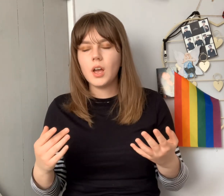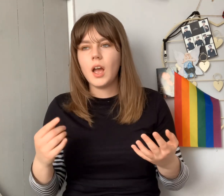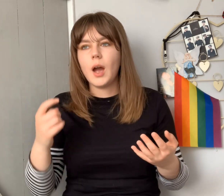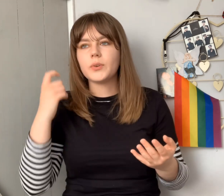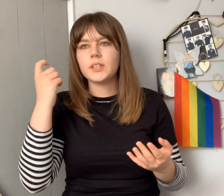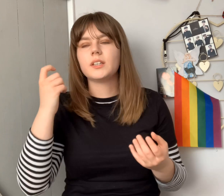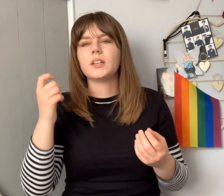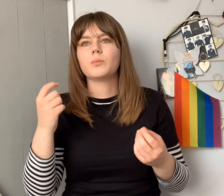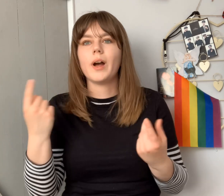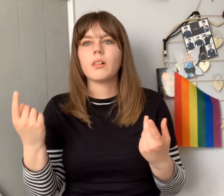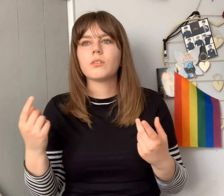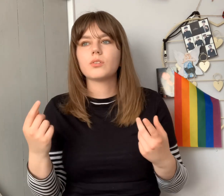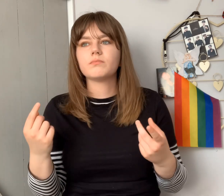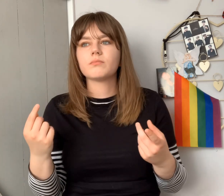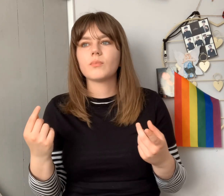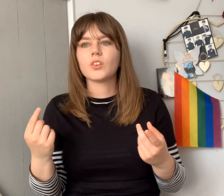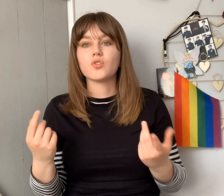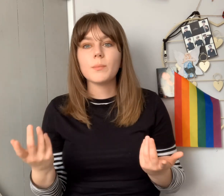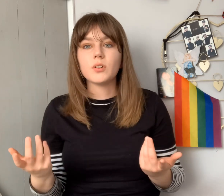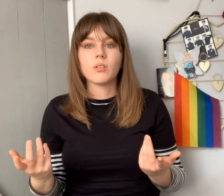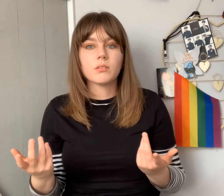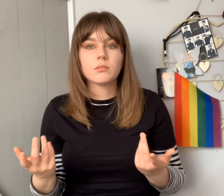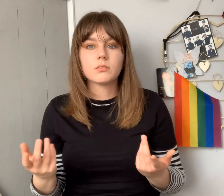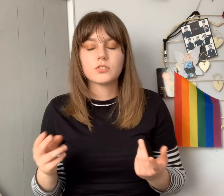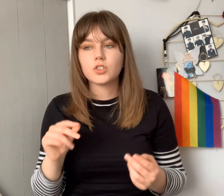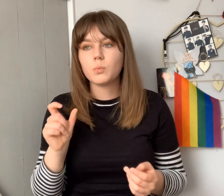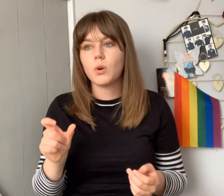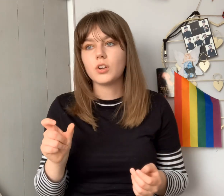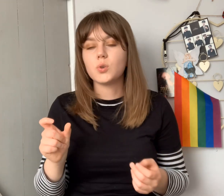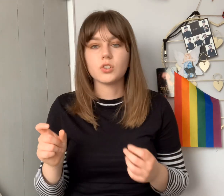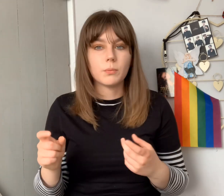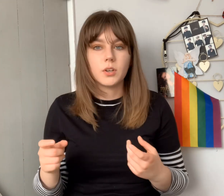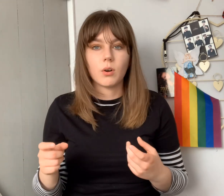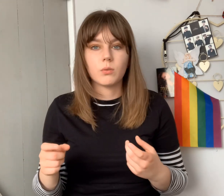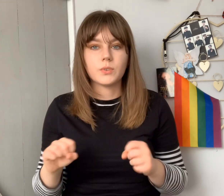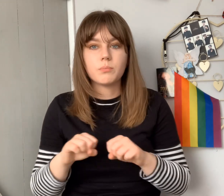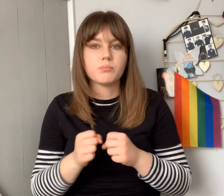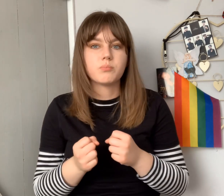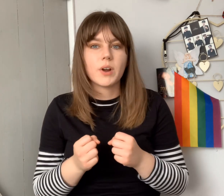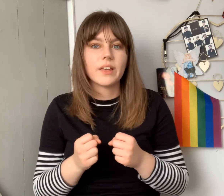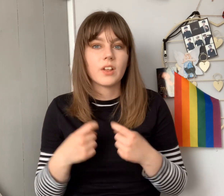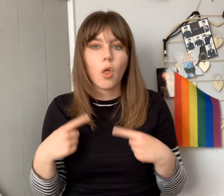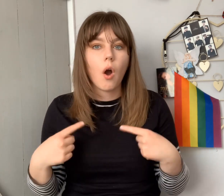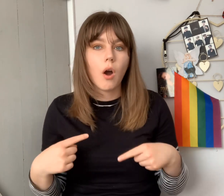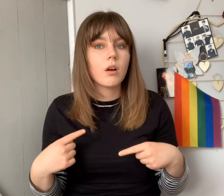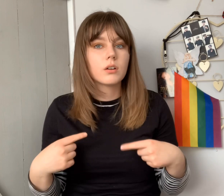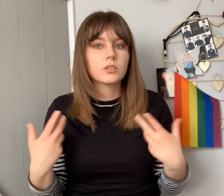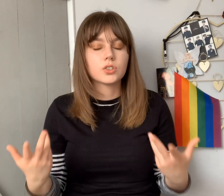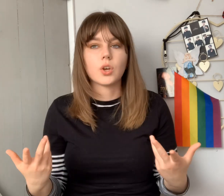So I was thinking if someone was a criminal they would break the law